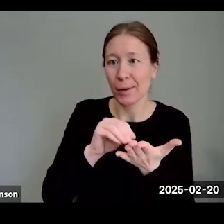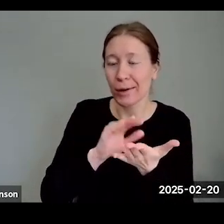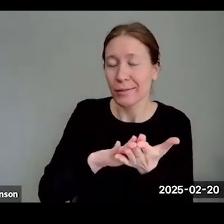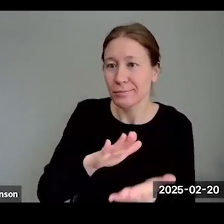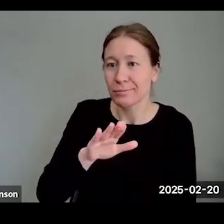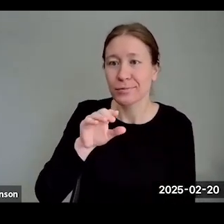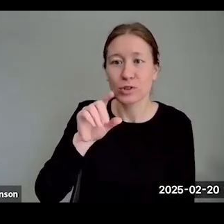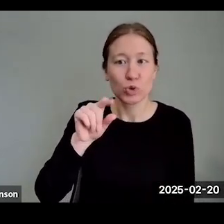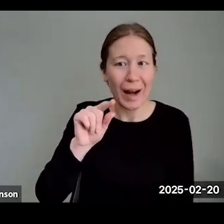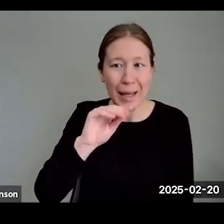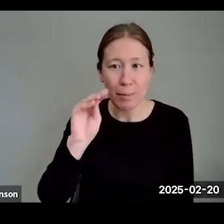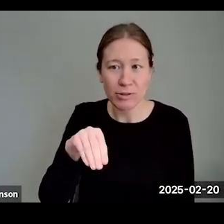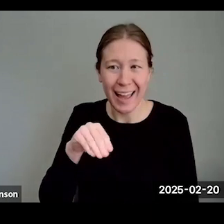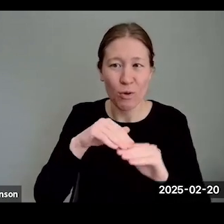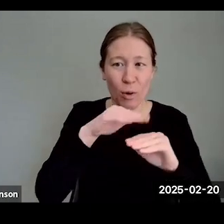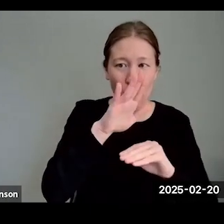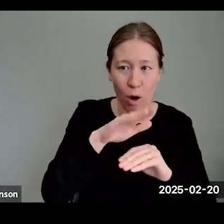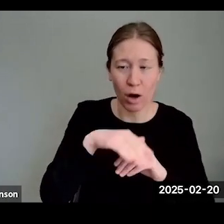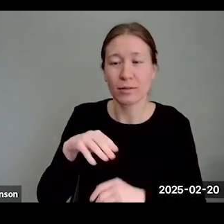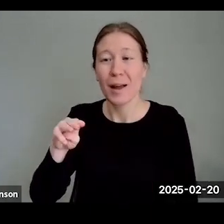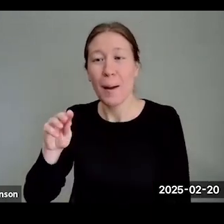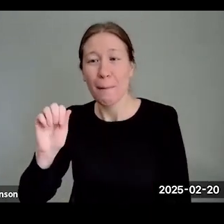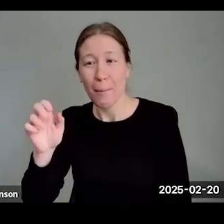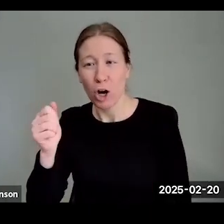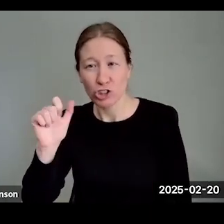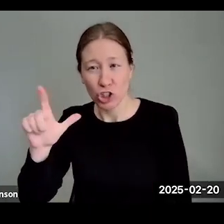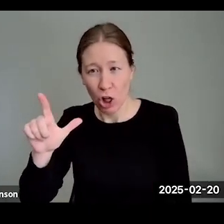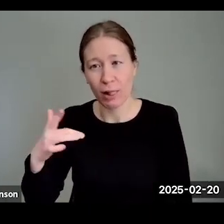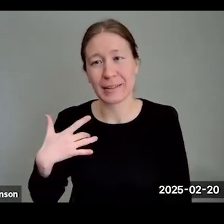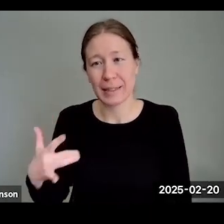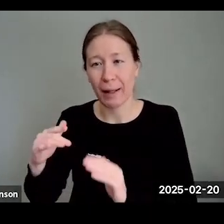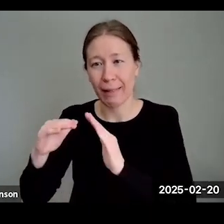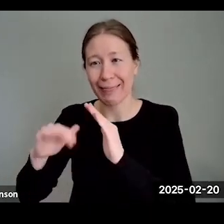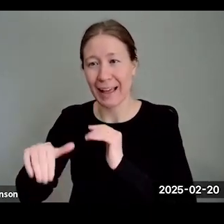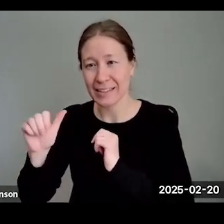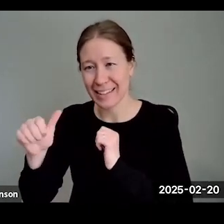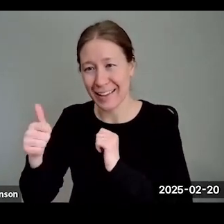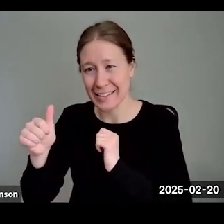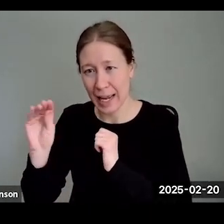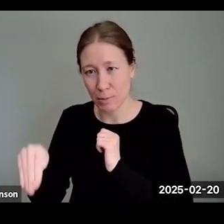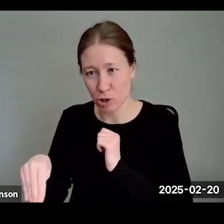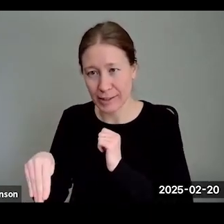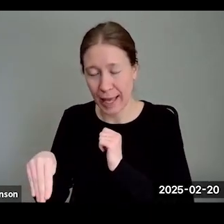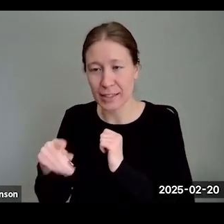Whereas, if it was marginal, it's generally less than 10% of the time spent on that same task.